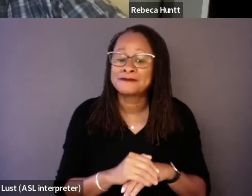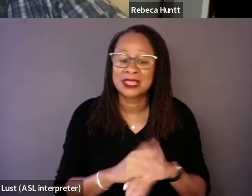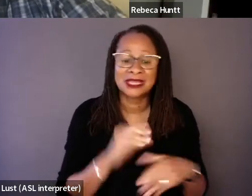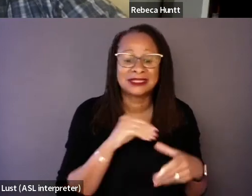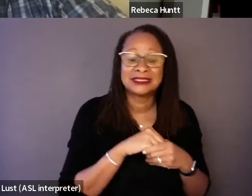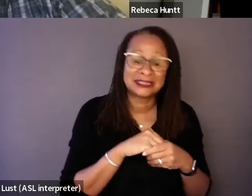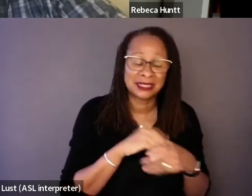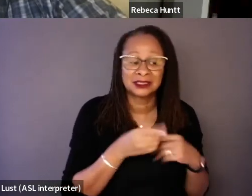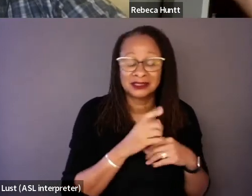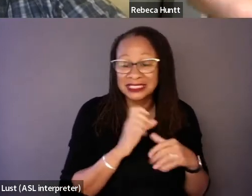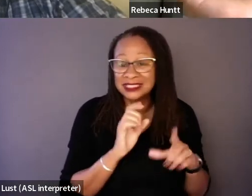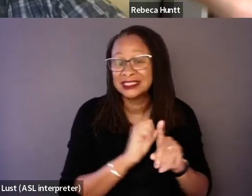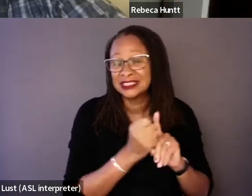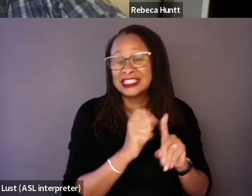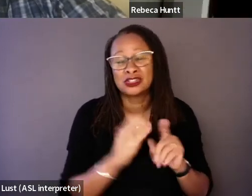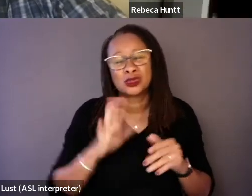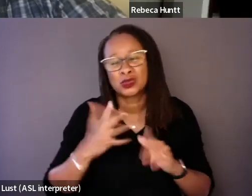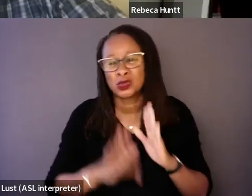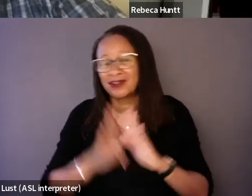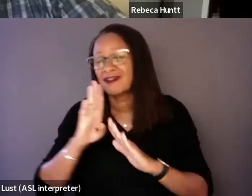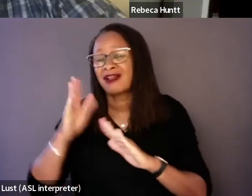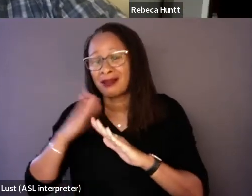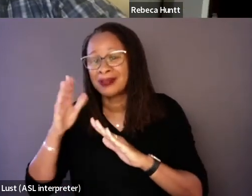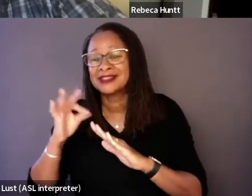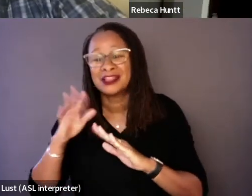There is a sort of climax. There is a resolution.